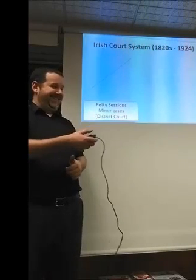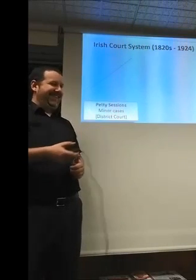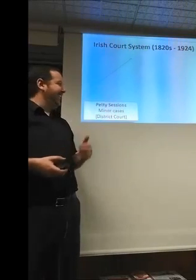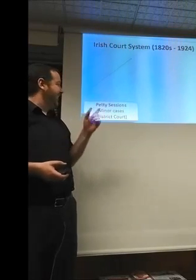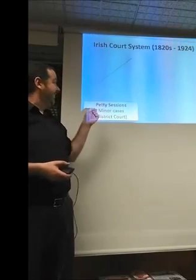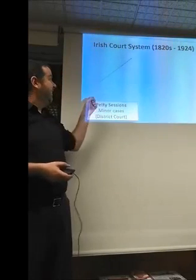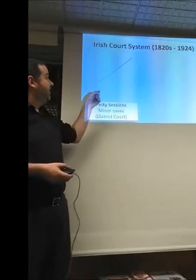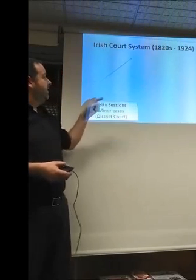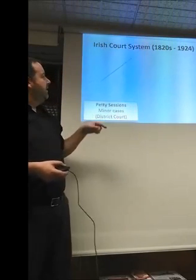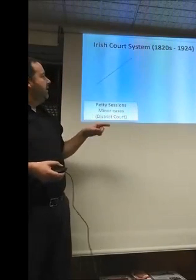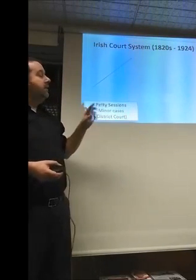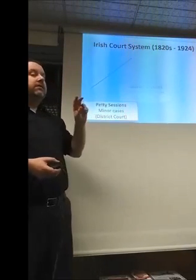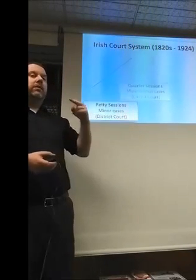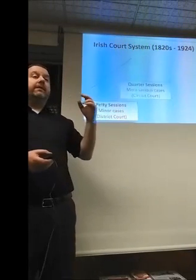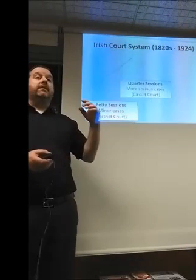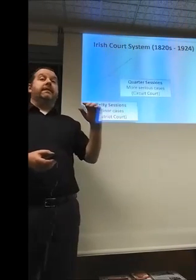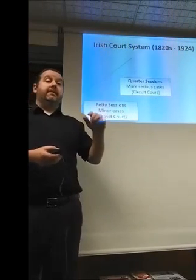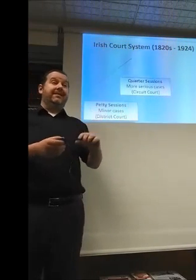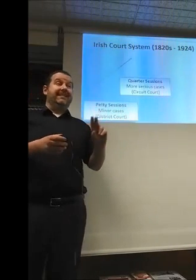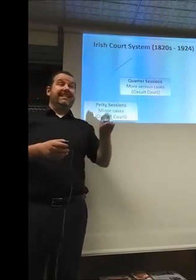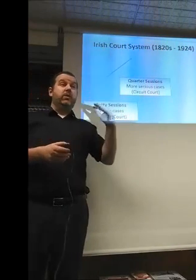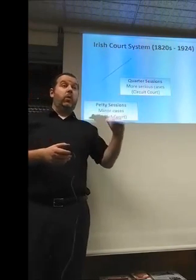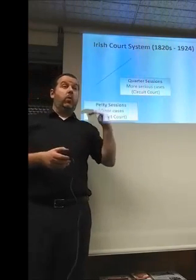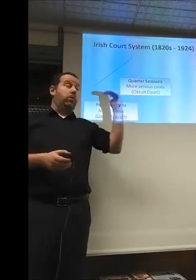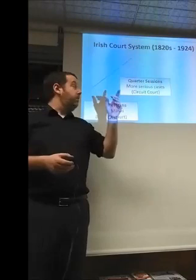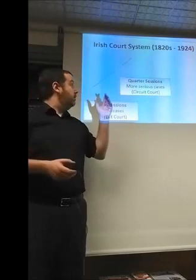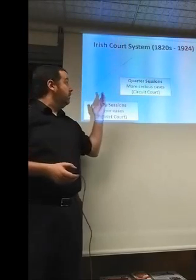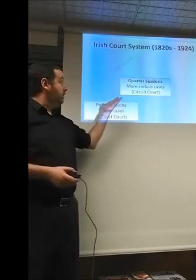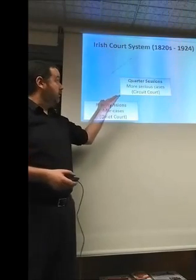Perfect!